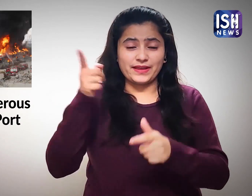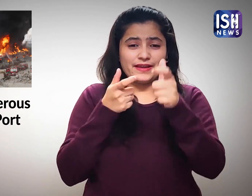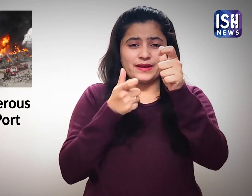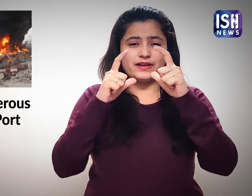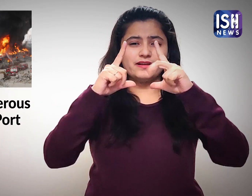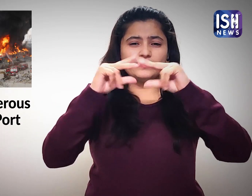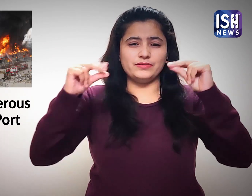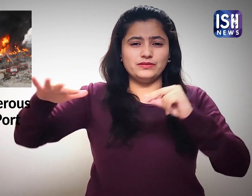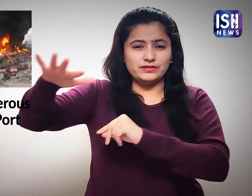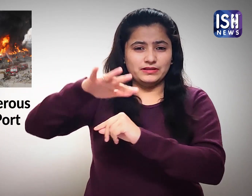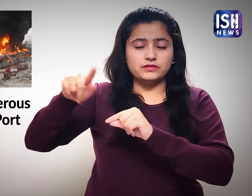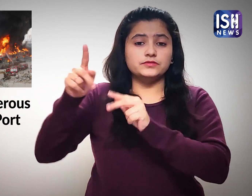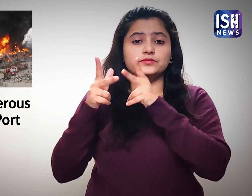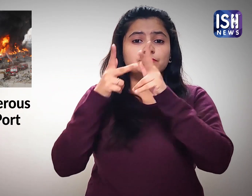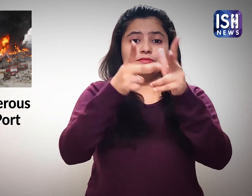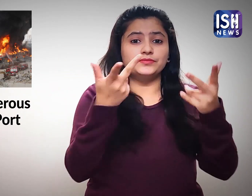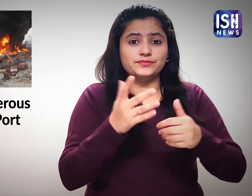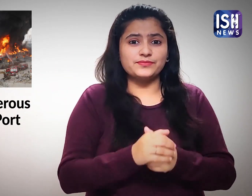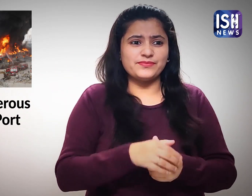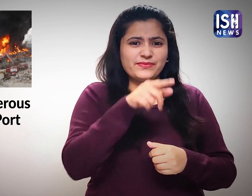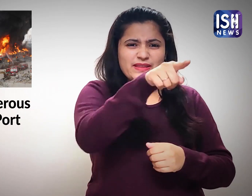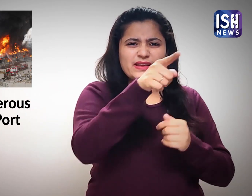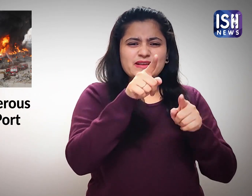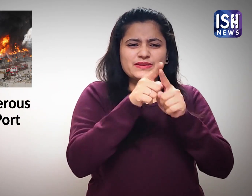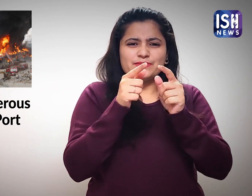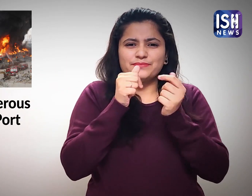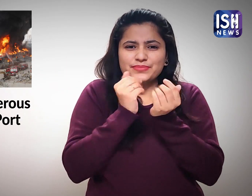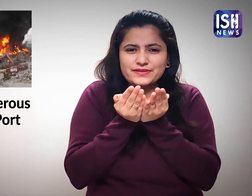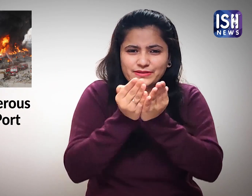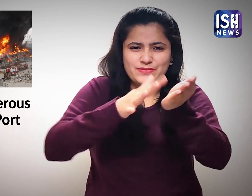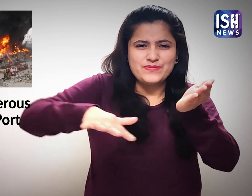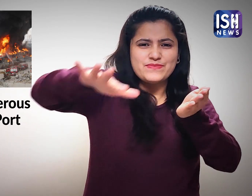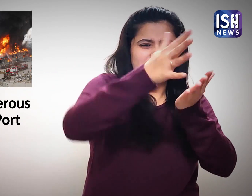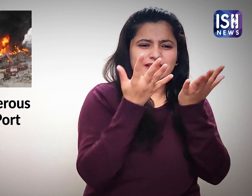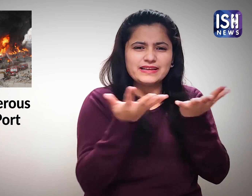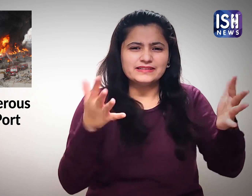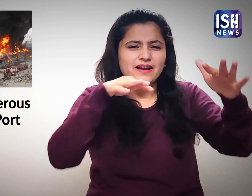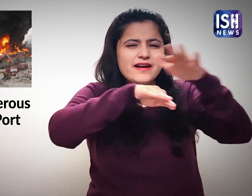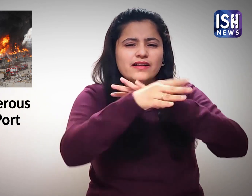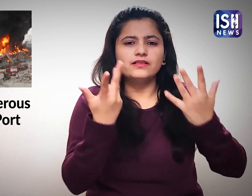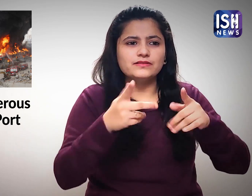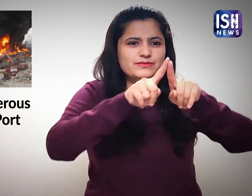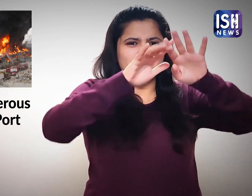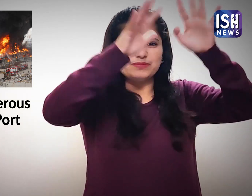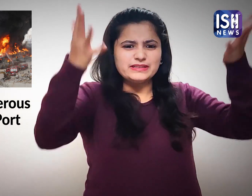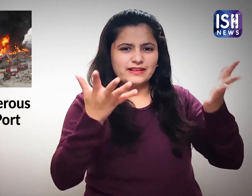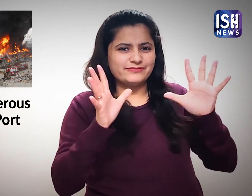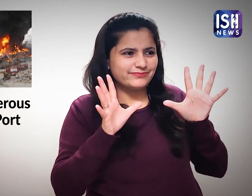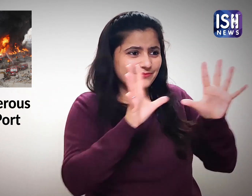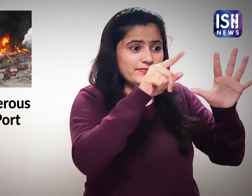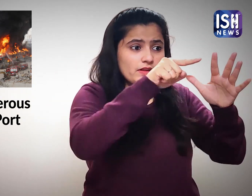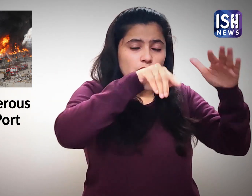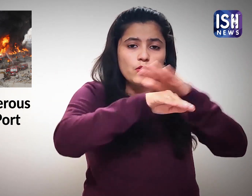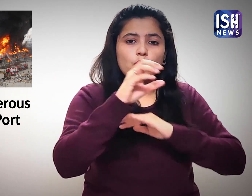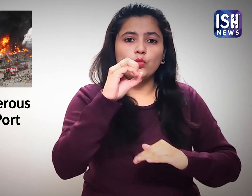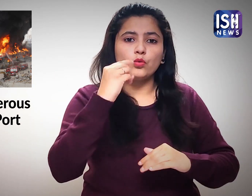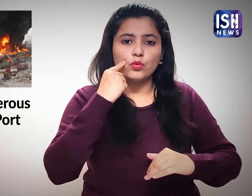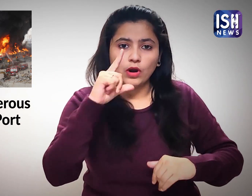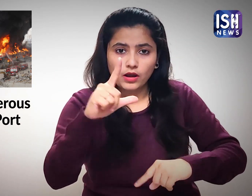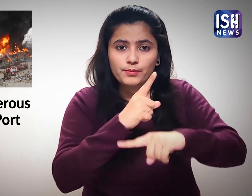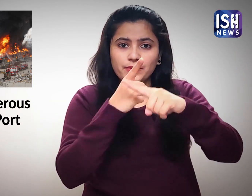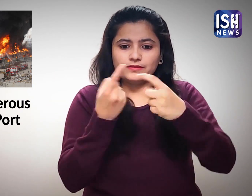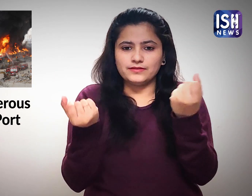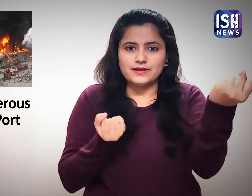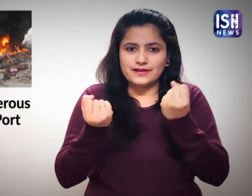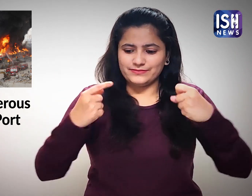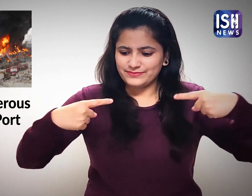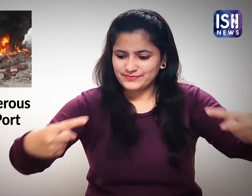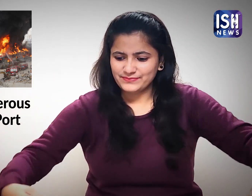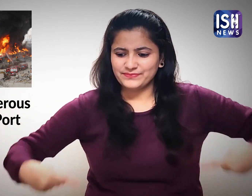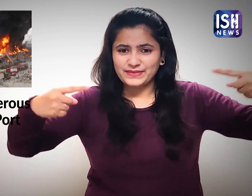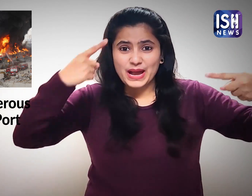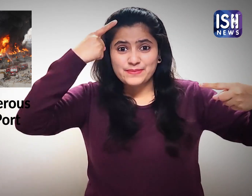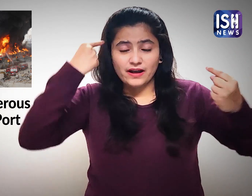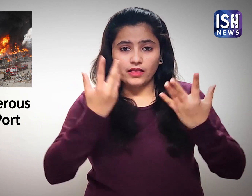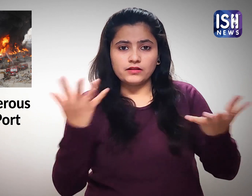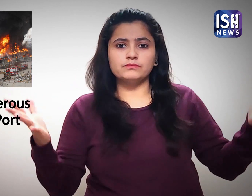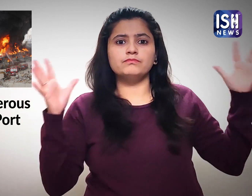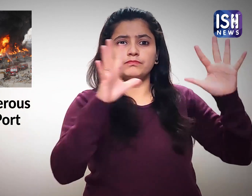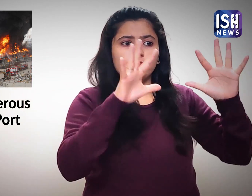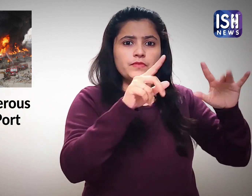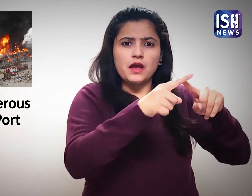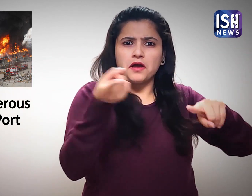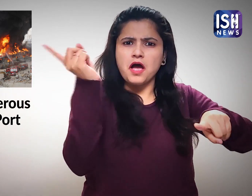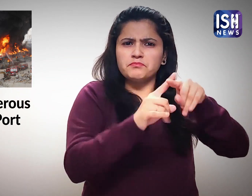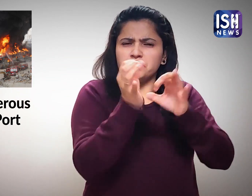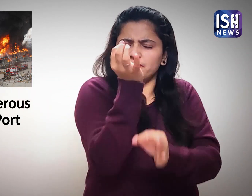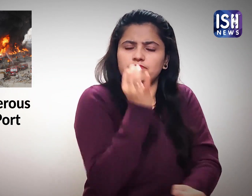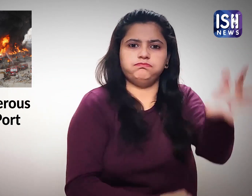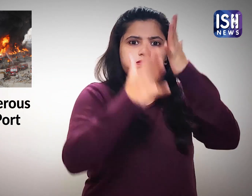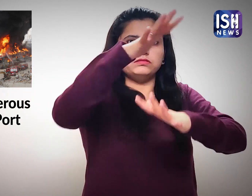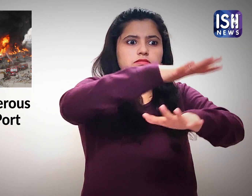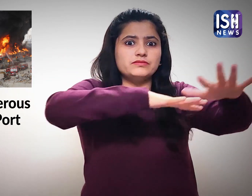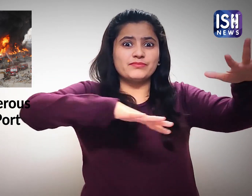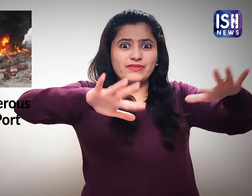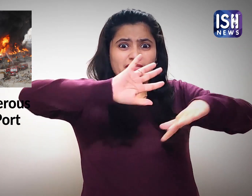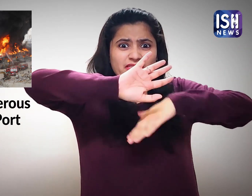The Lebanese Army said that a fire erupted at a warehouse storing oils and tires.